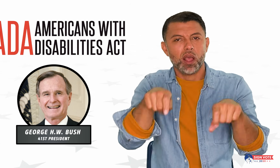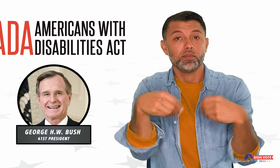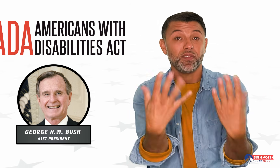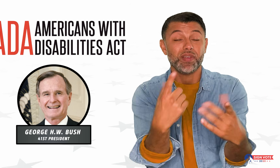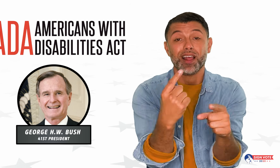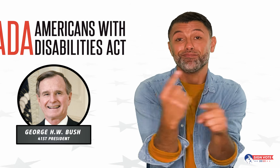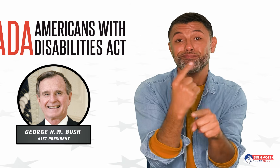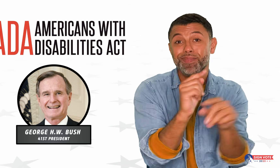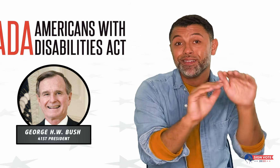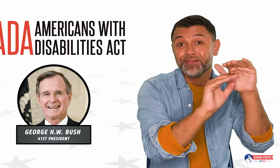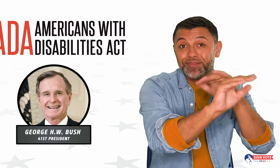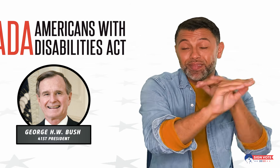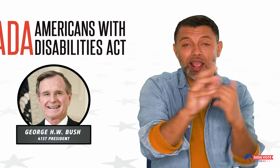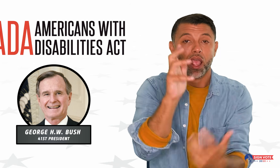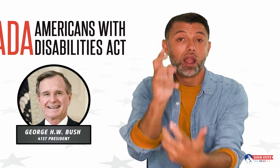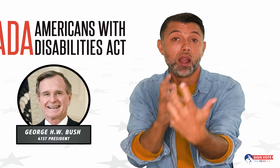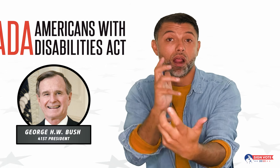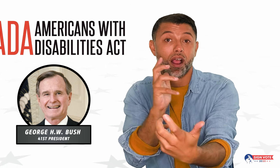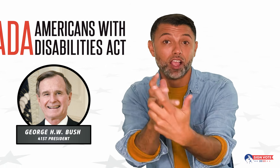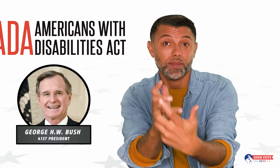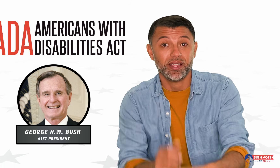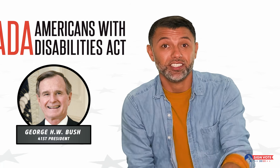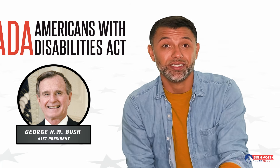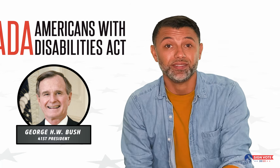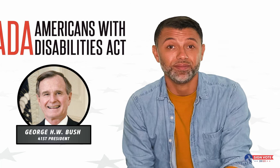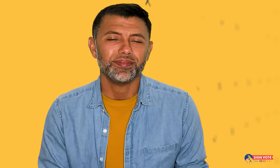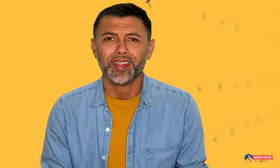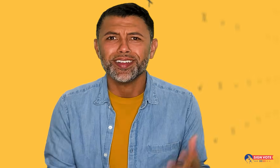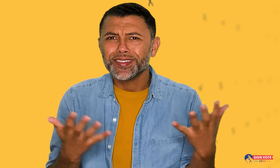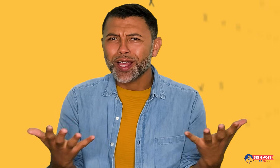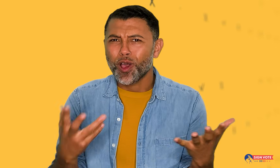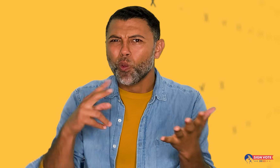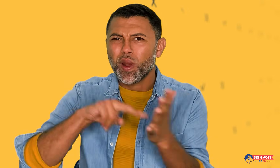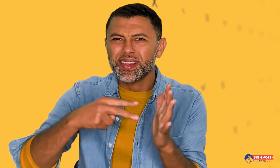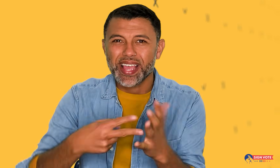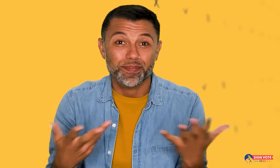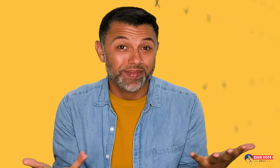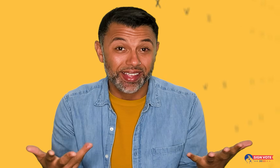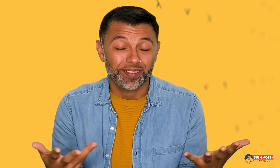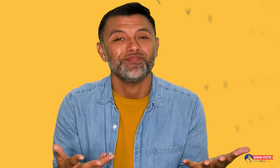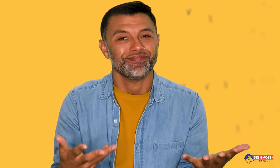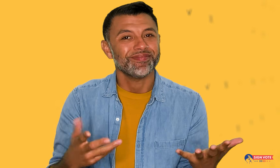they must provide appropriate access and accommodations. So, what does that mean?